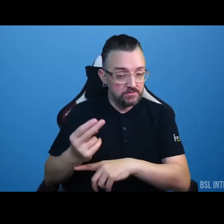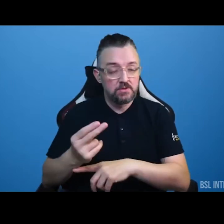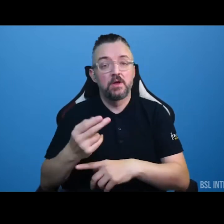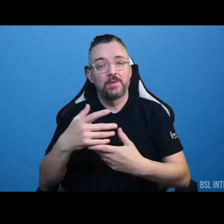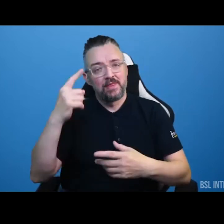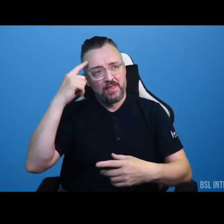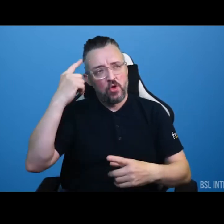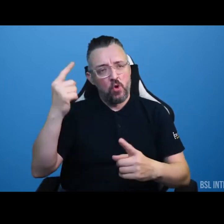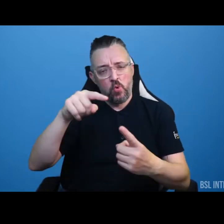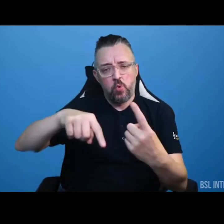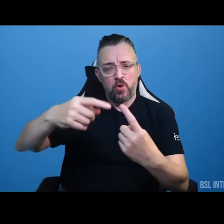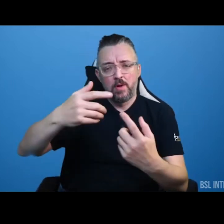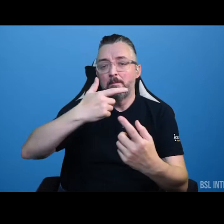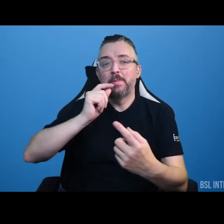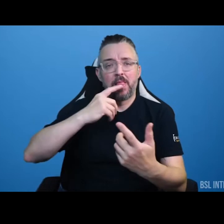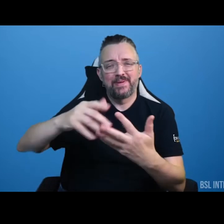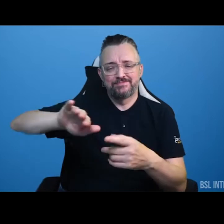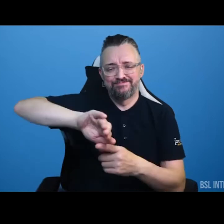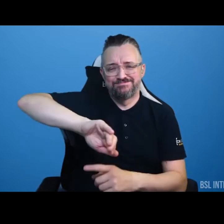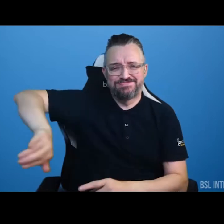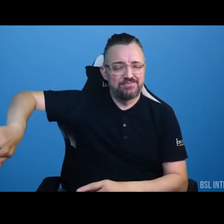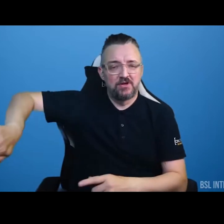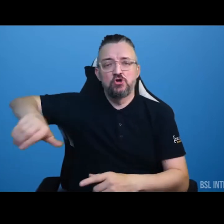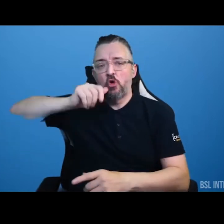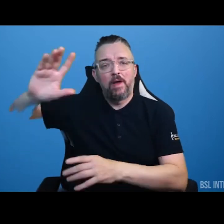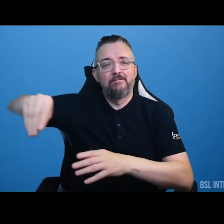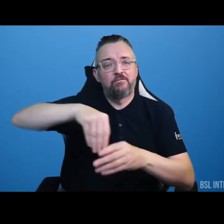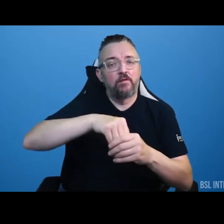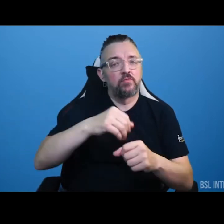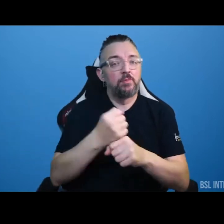from decision-making on our urban built environment, particularly young people.